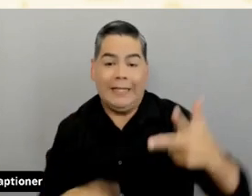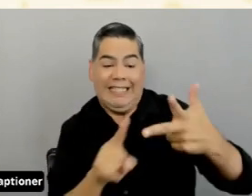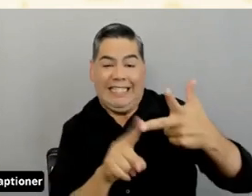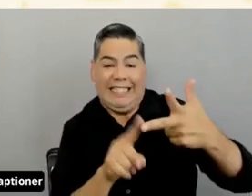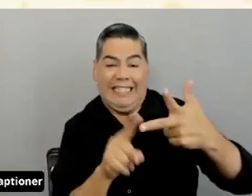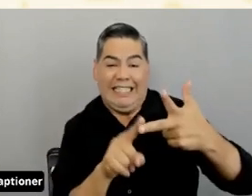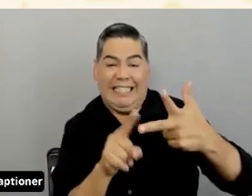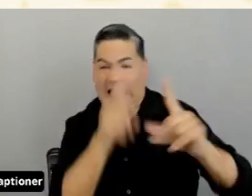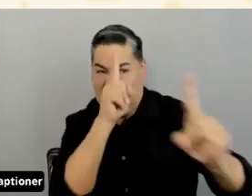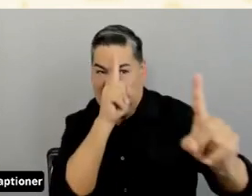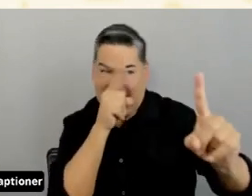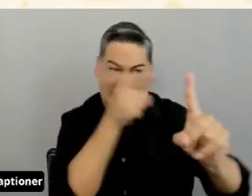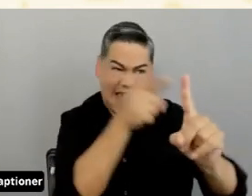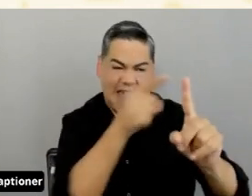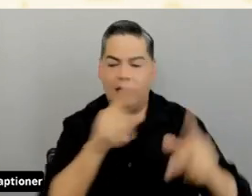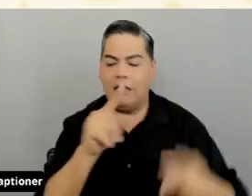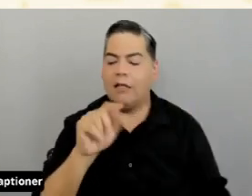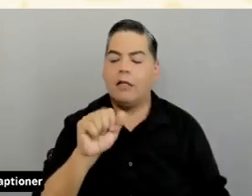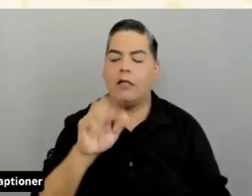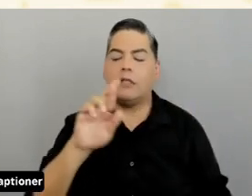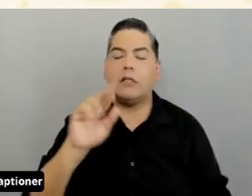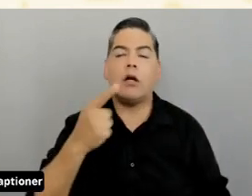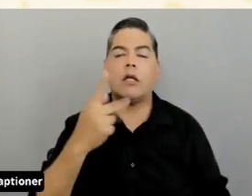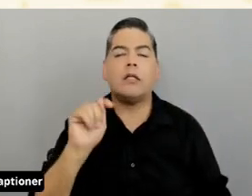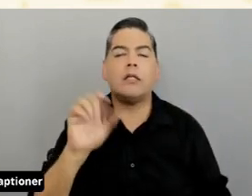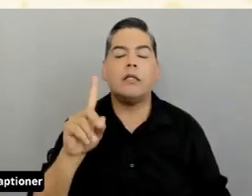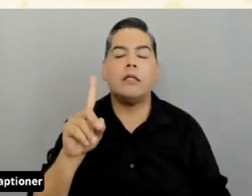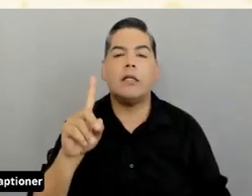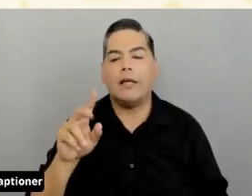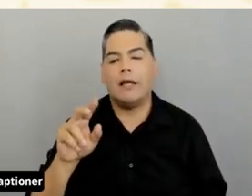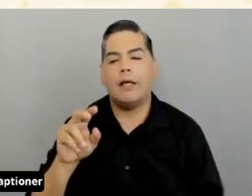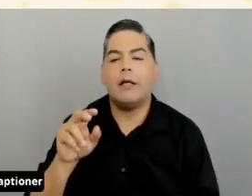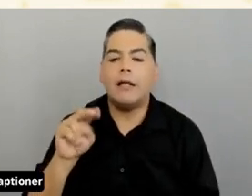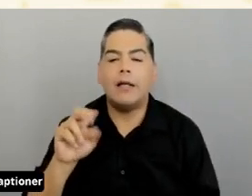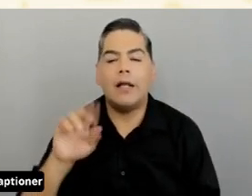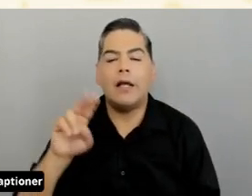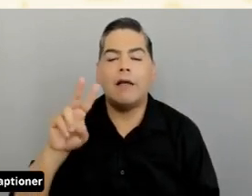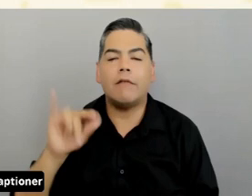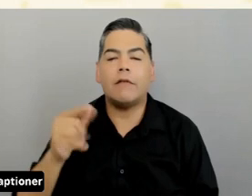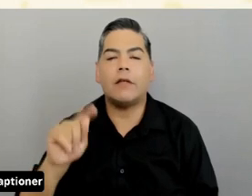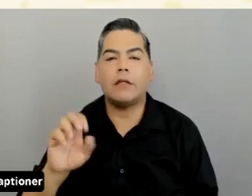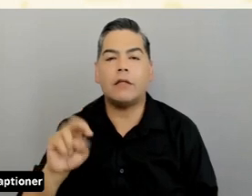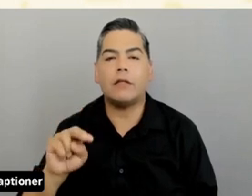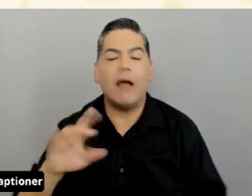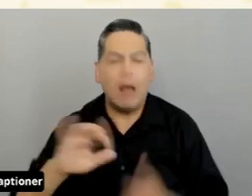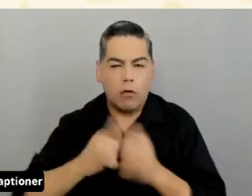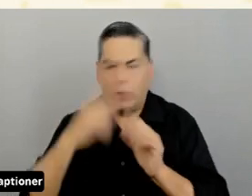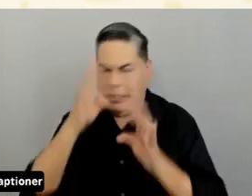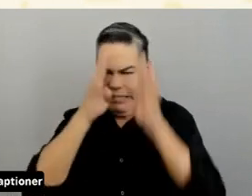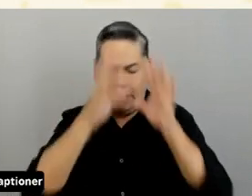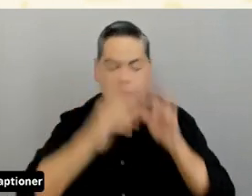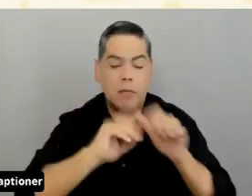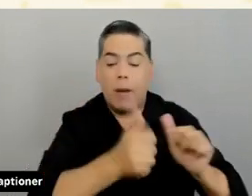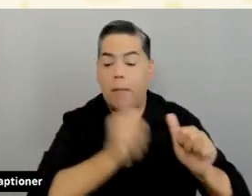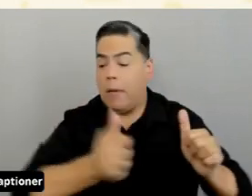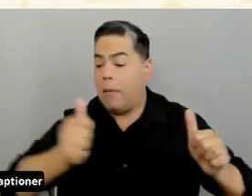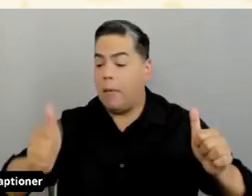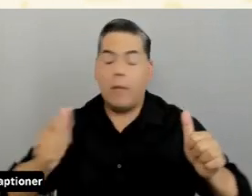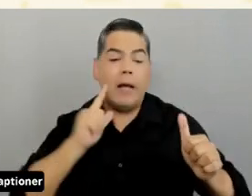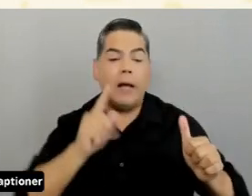So how can we create spaces for the user to be fully concentrated